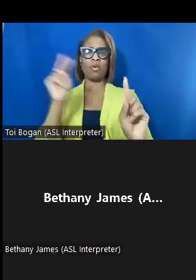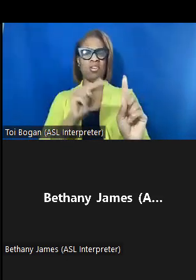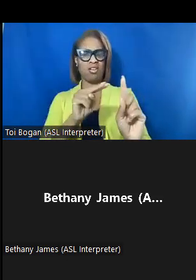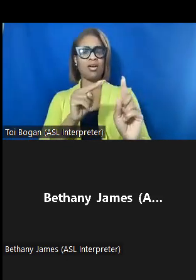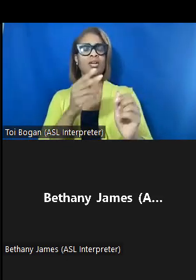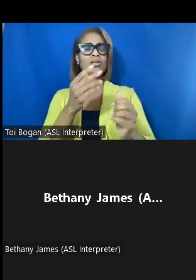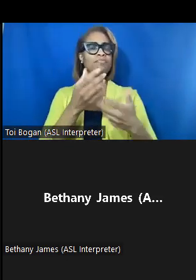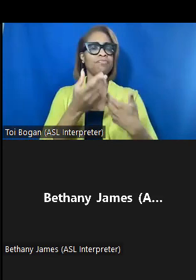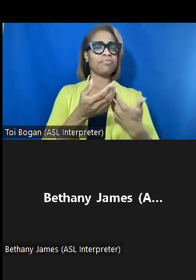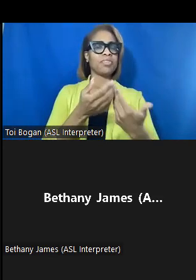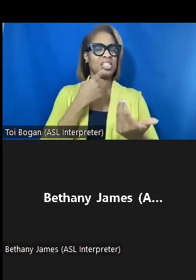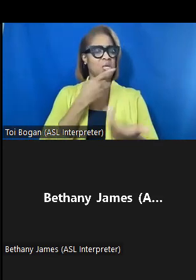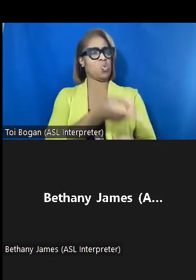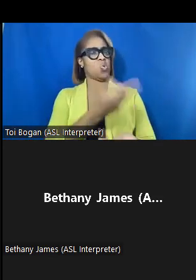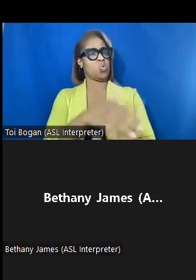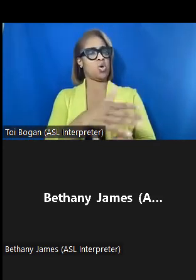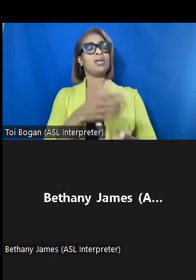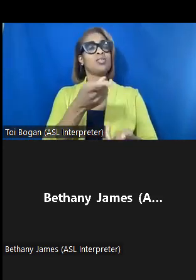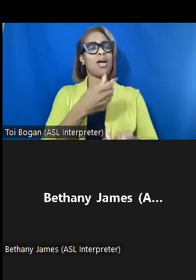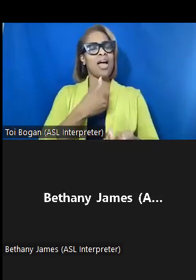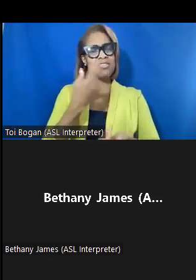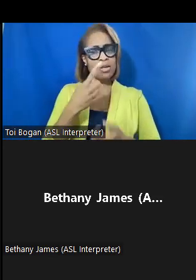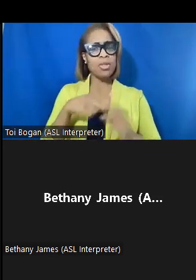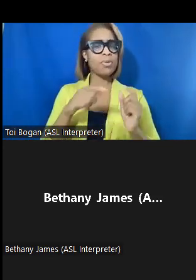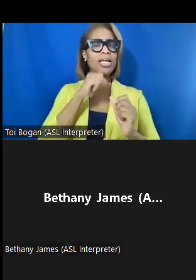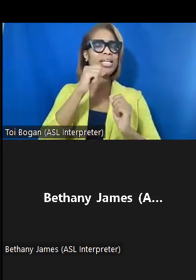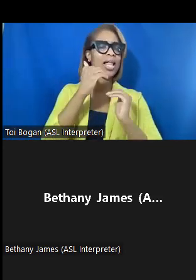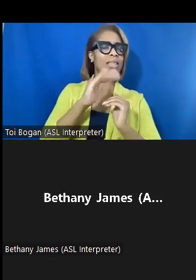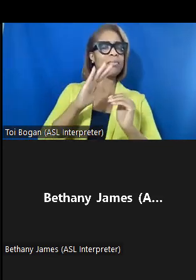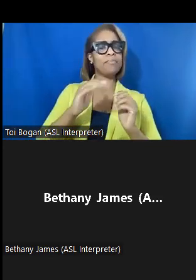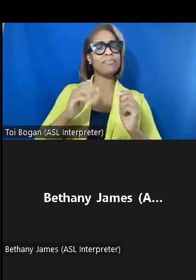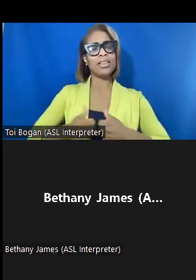But it doesn't substantially limit you from doing any major life activities or any bodily